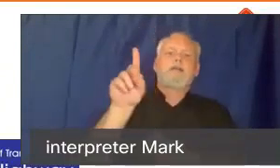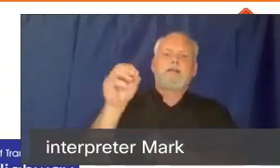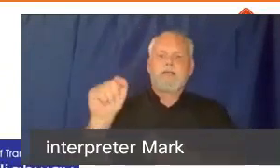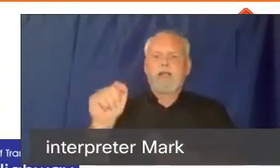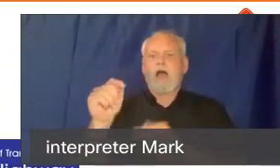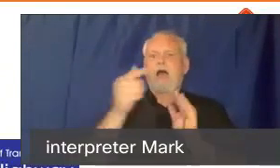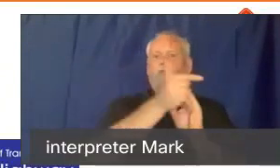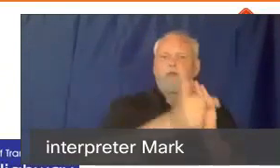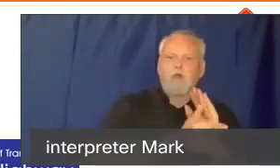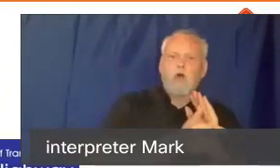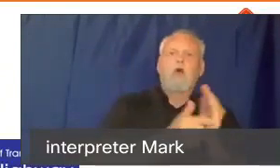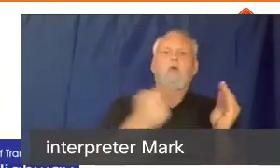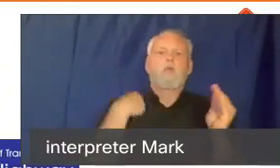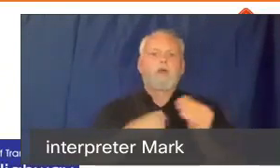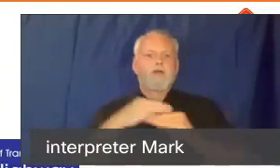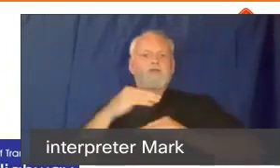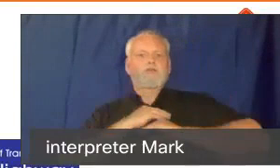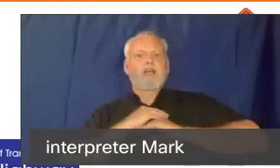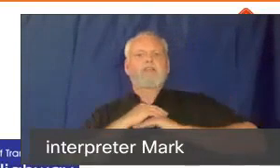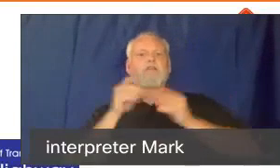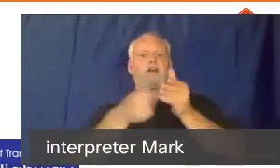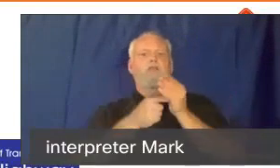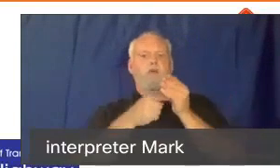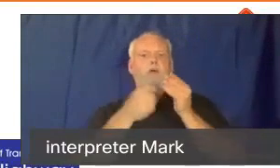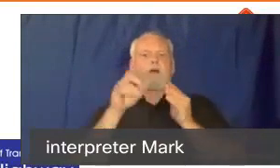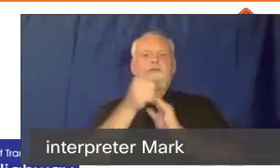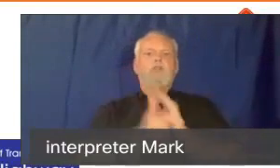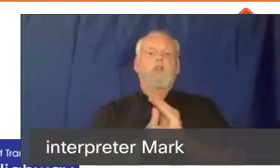Meet hello.